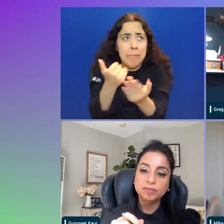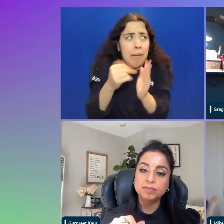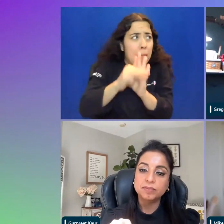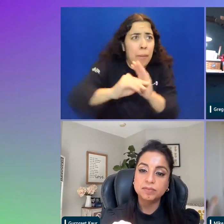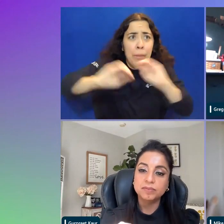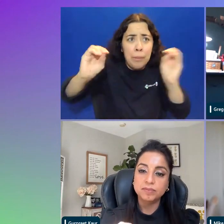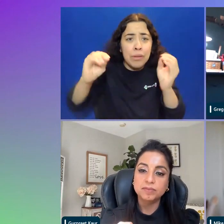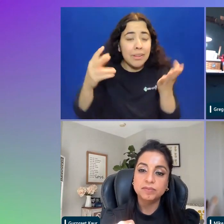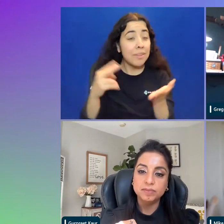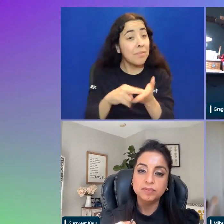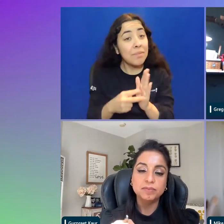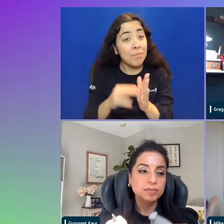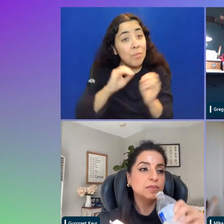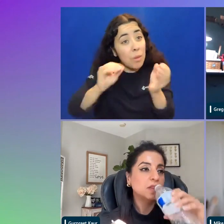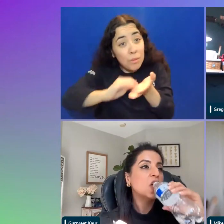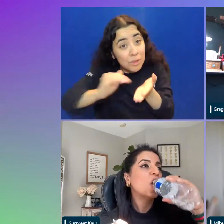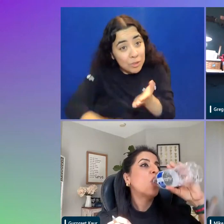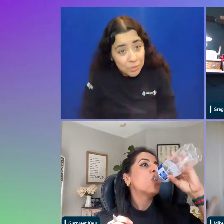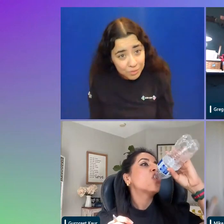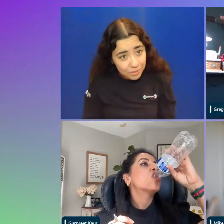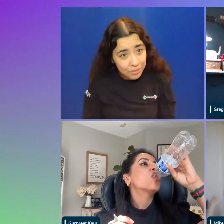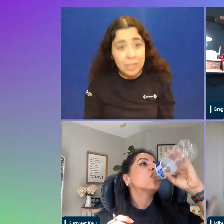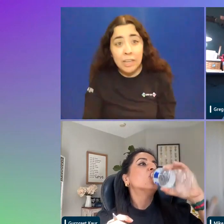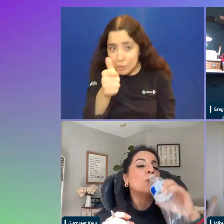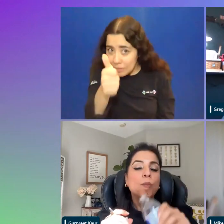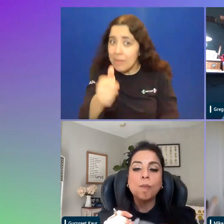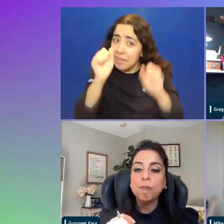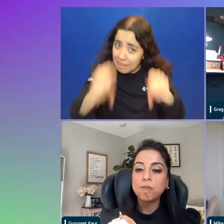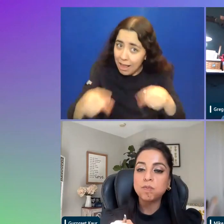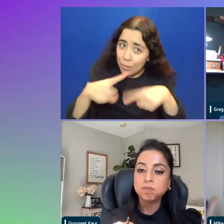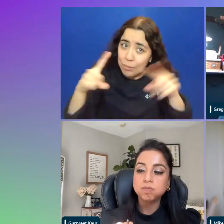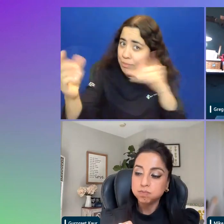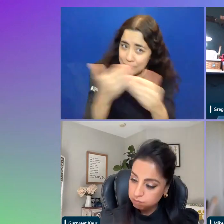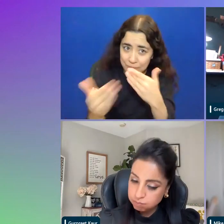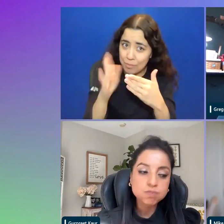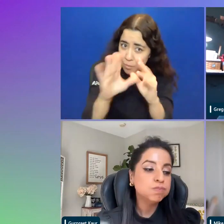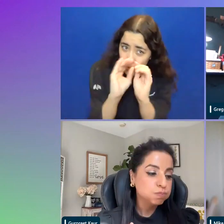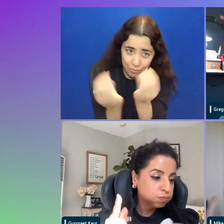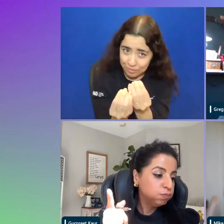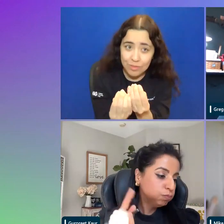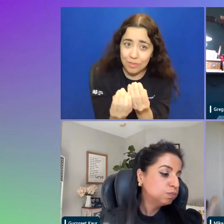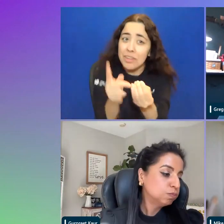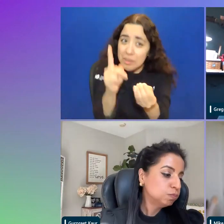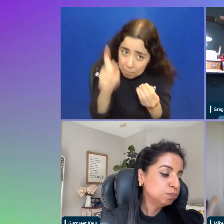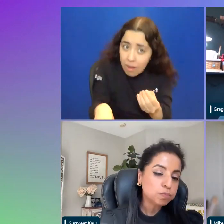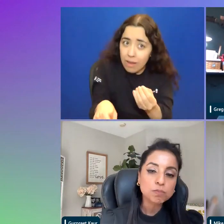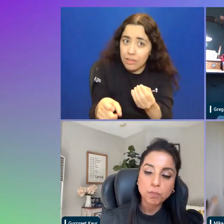The answer is there's no excuse like you can make this work in whatever organization you're in. You just have to keep applying